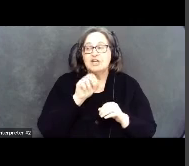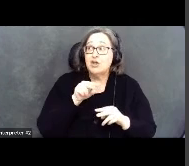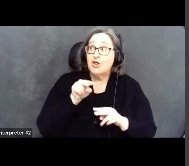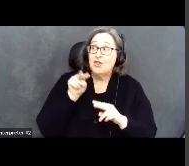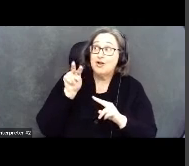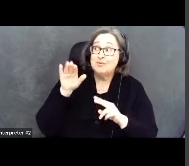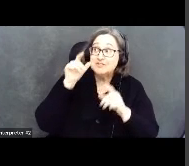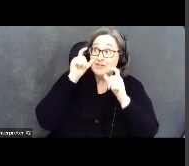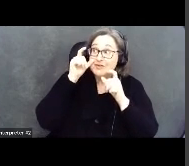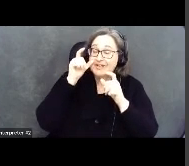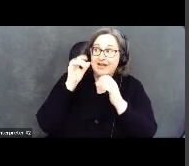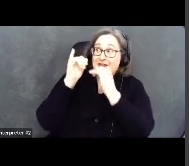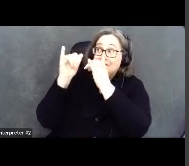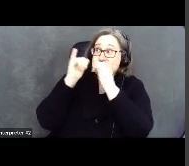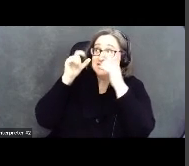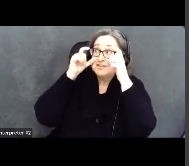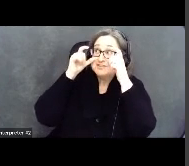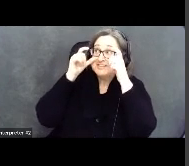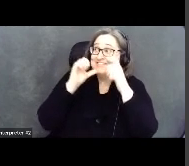when Declan has the same glasses on and doesn't realize it. It is pretty cute.